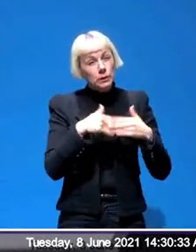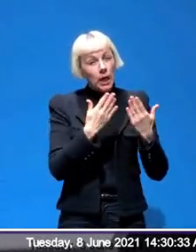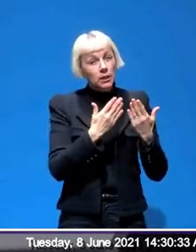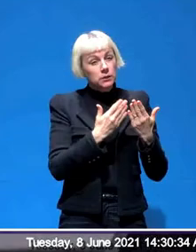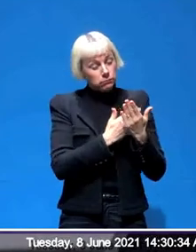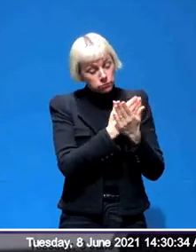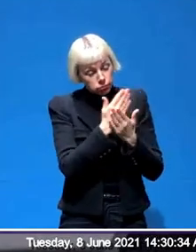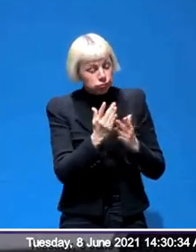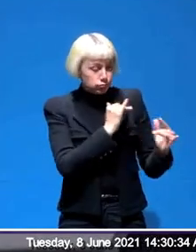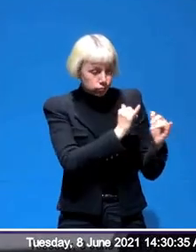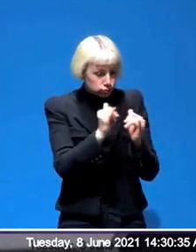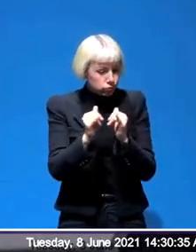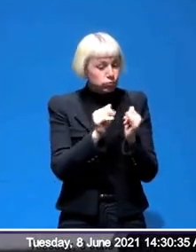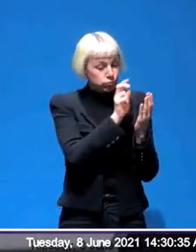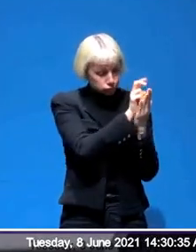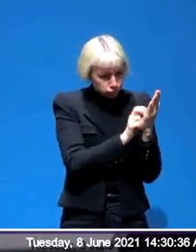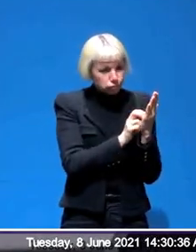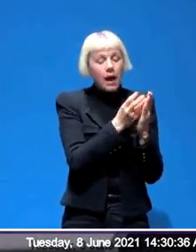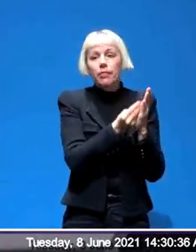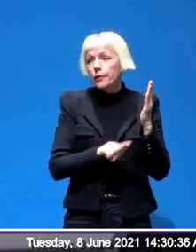sent on for triage.